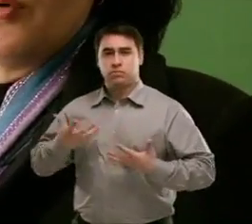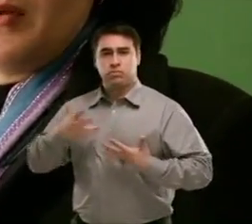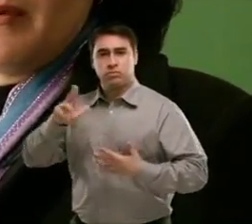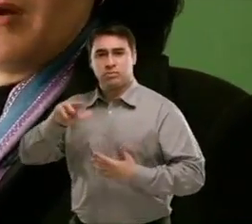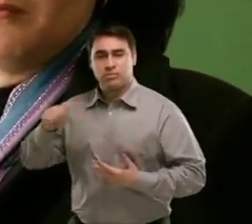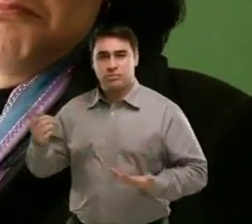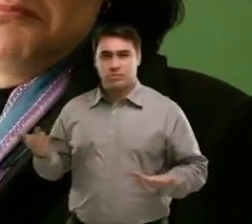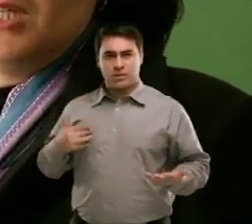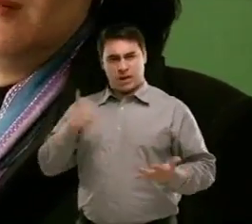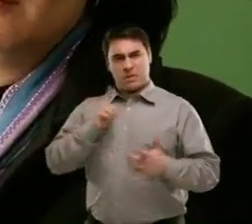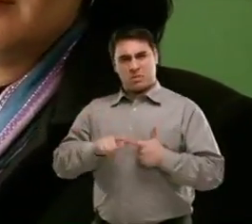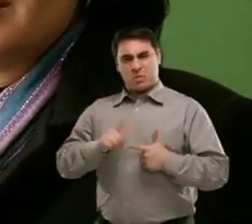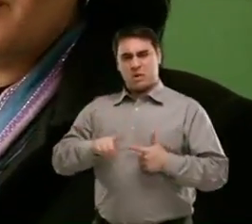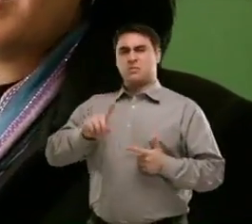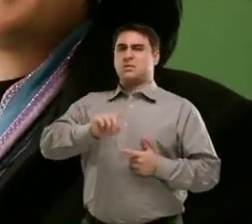No, it's just one of his traits.